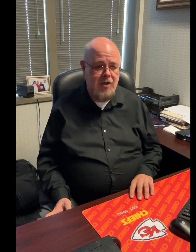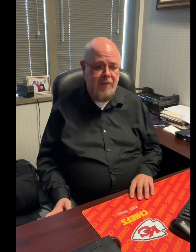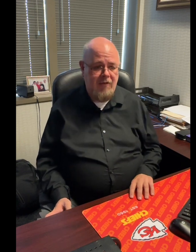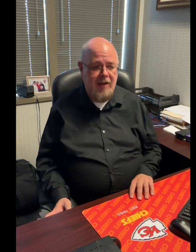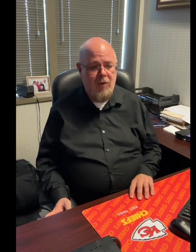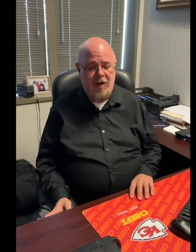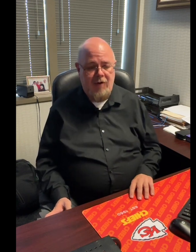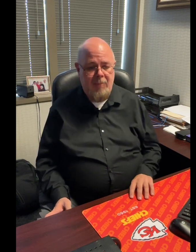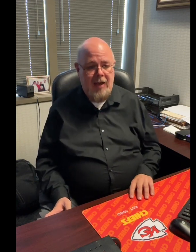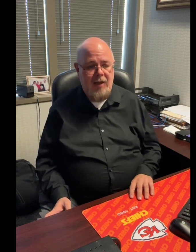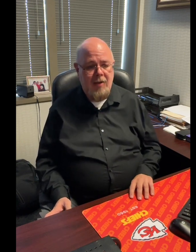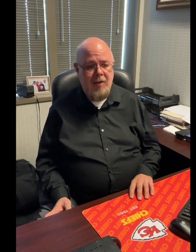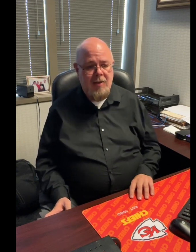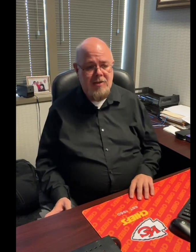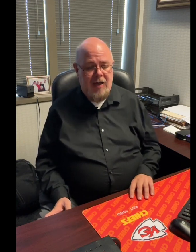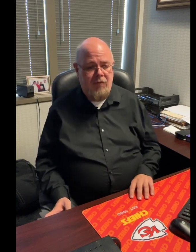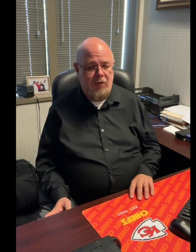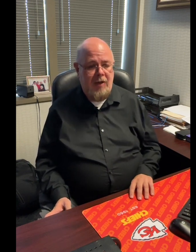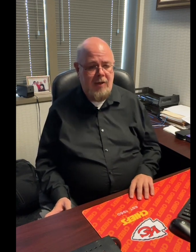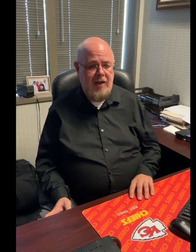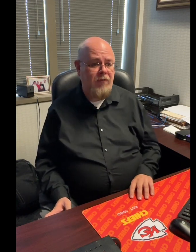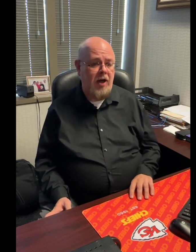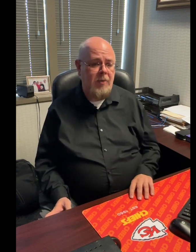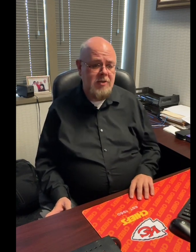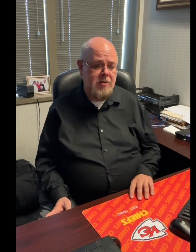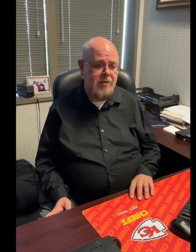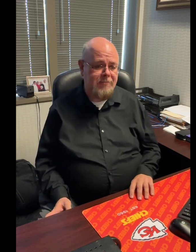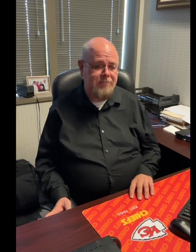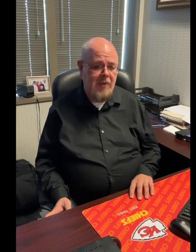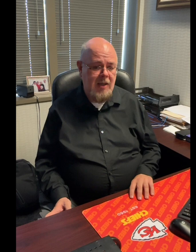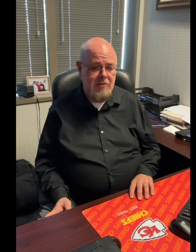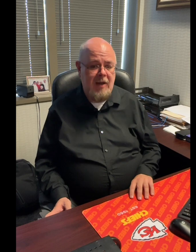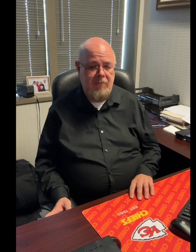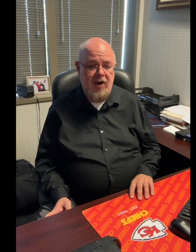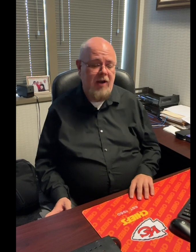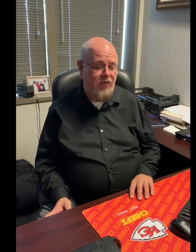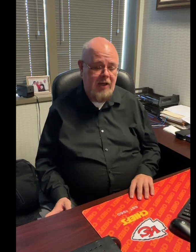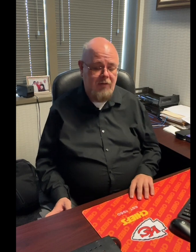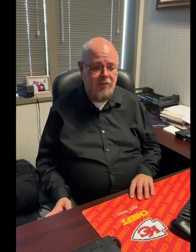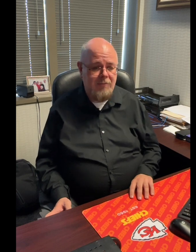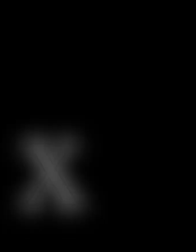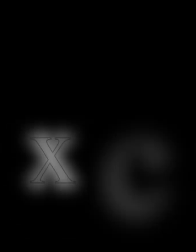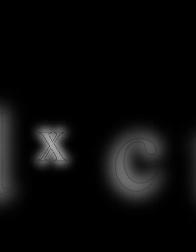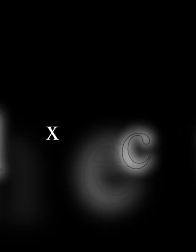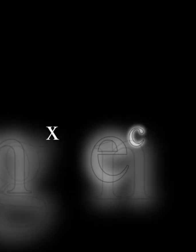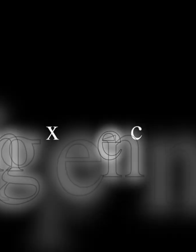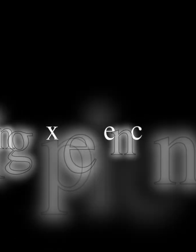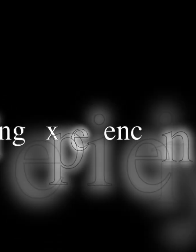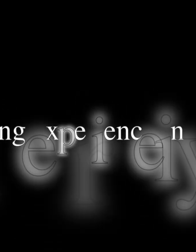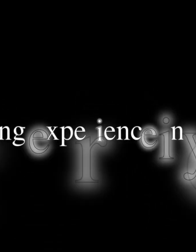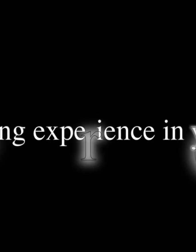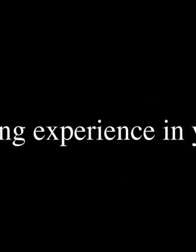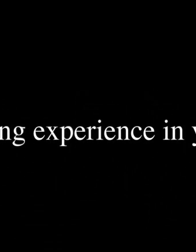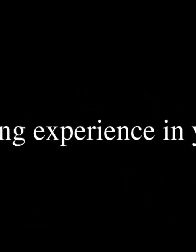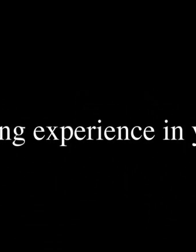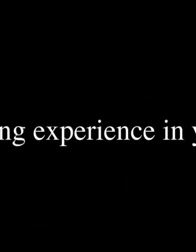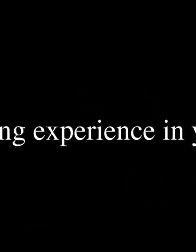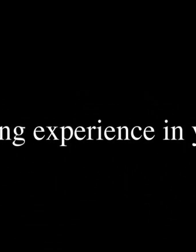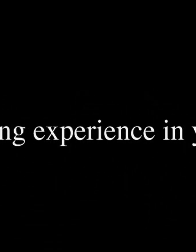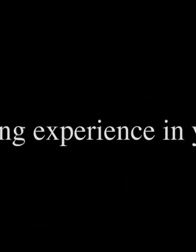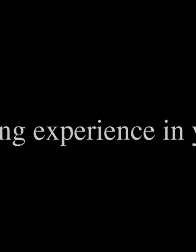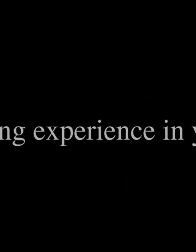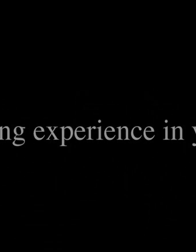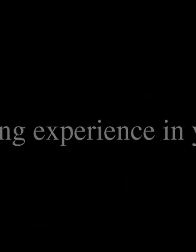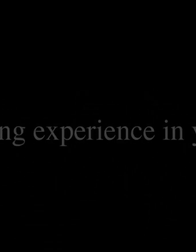services like one of our many sign fluent deaf therapists. It's been very effective.